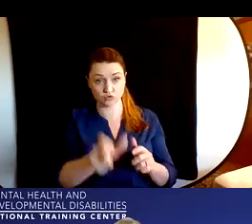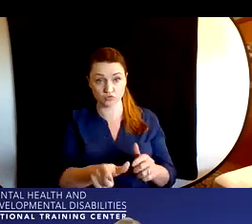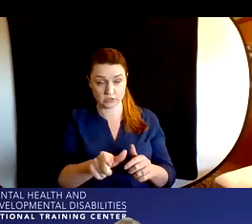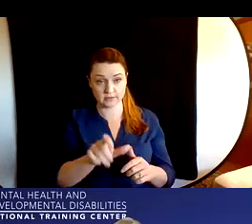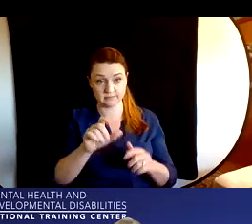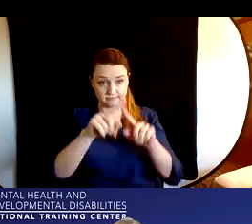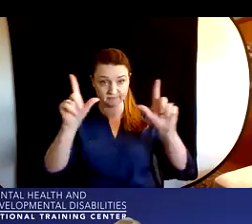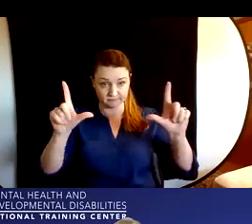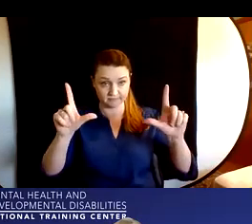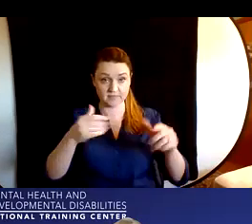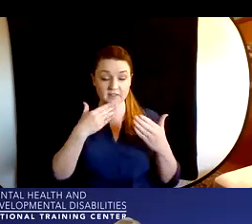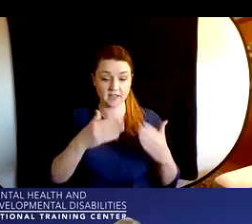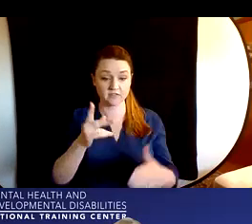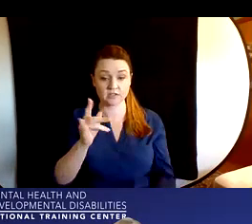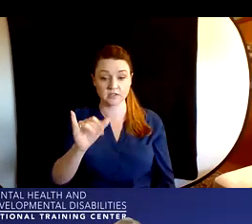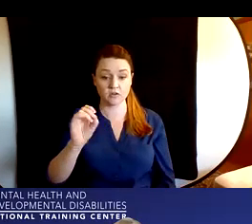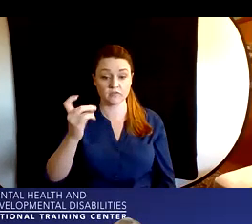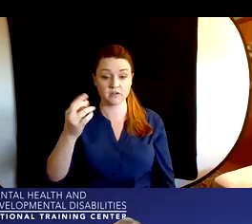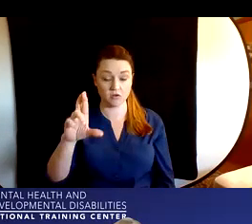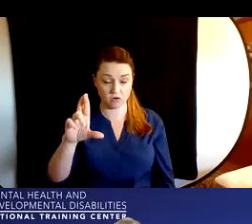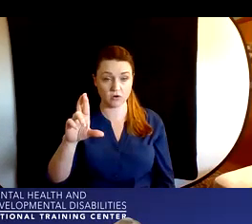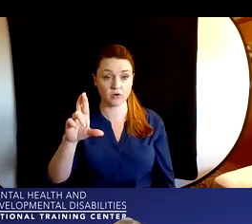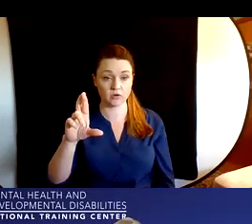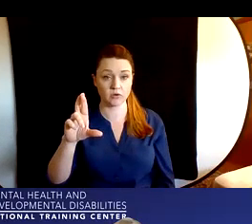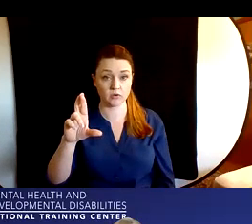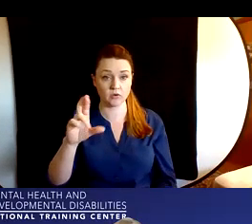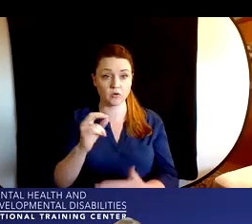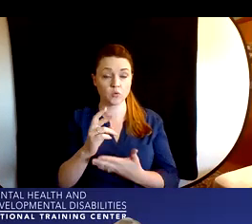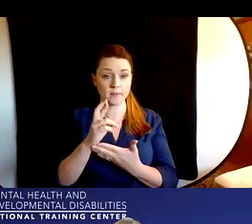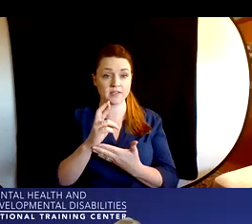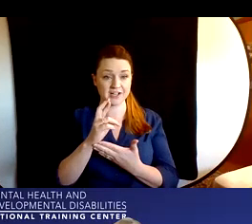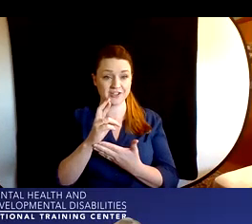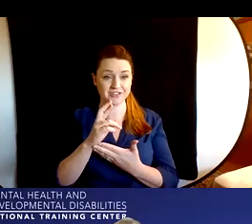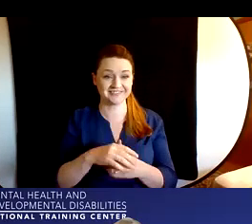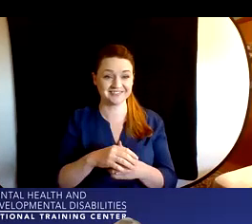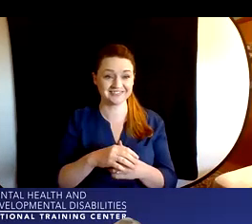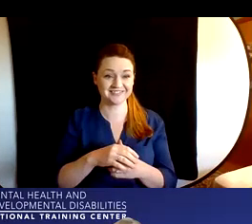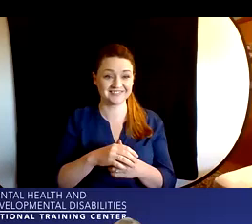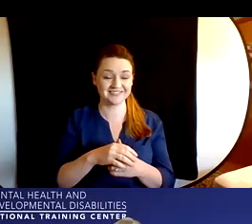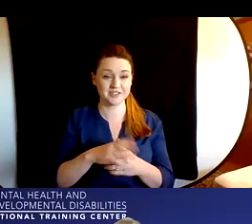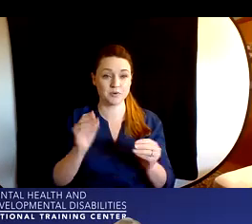Thank you to the Kentucky Office of Vocational Rehabilitation for providing ASL interpreting services.